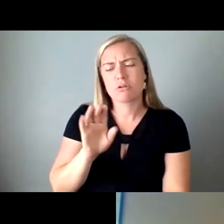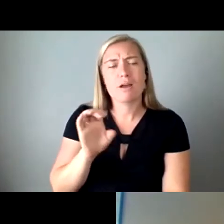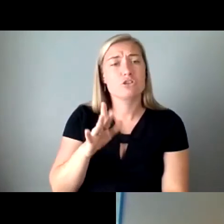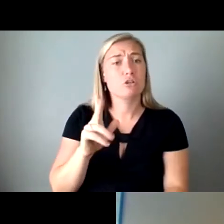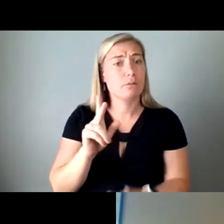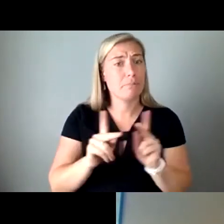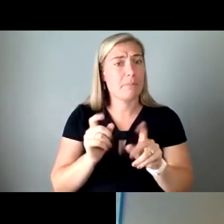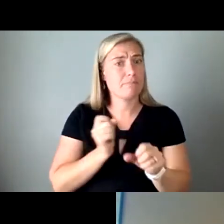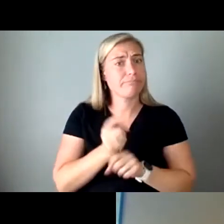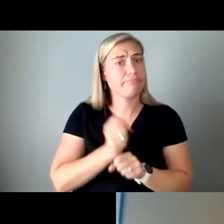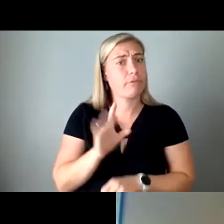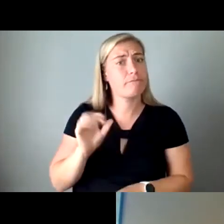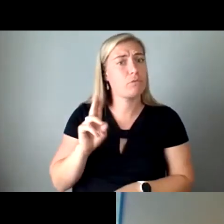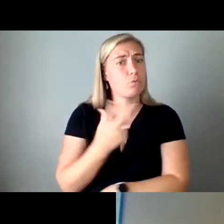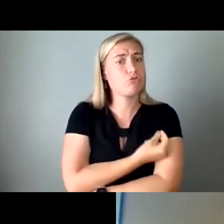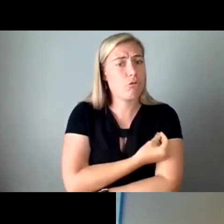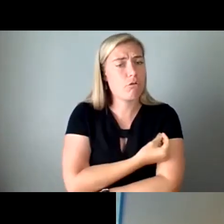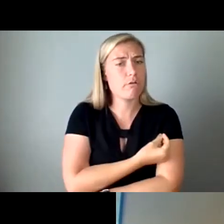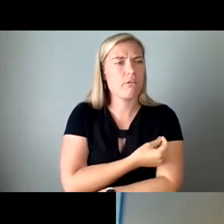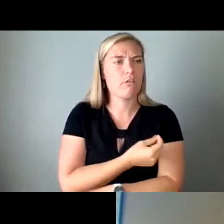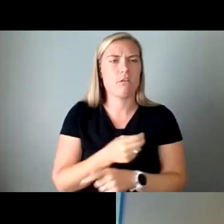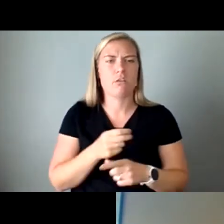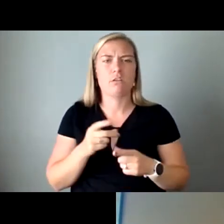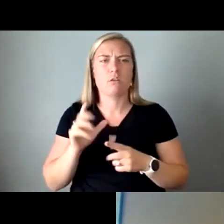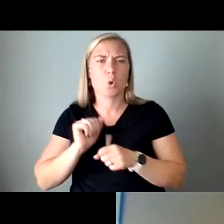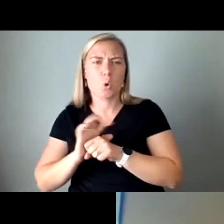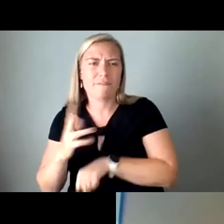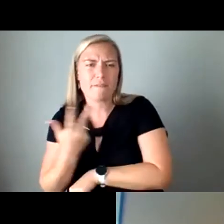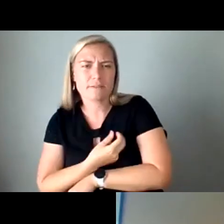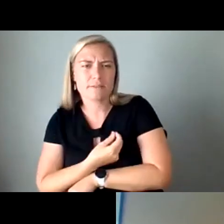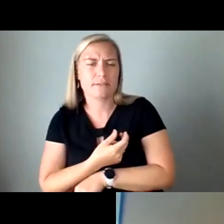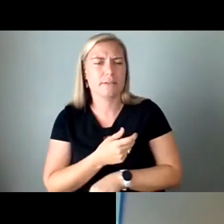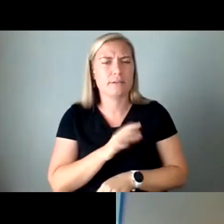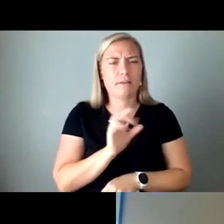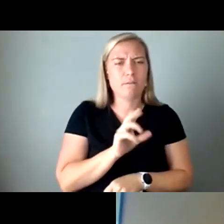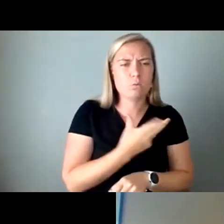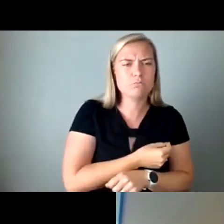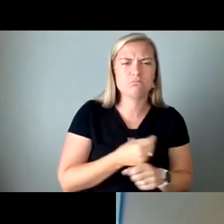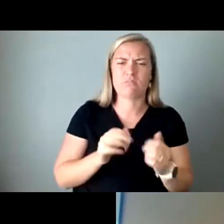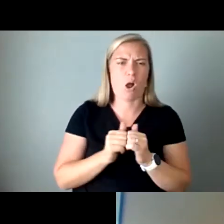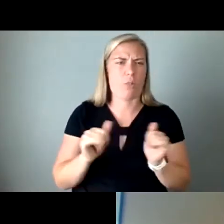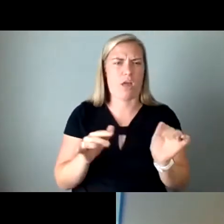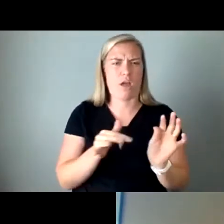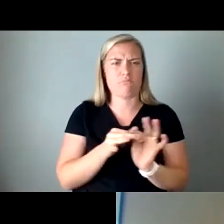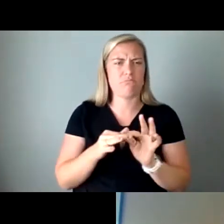vaccine interfere / interact with that at all?". No, there's no expectation that getting